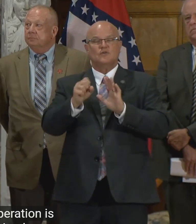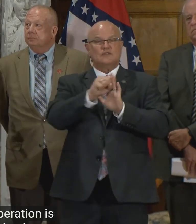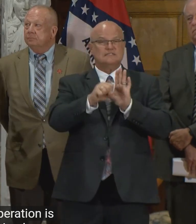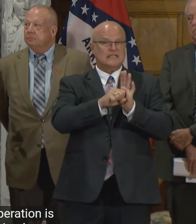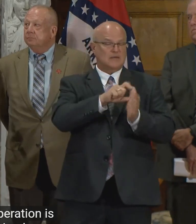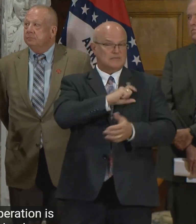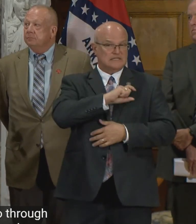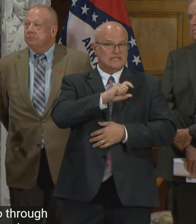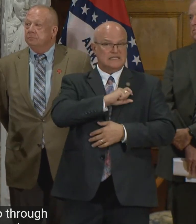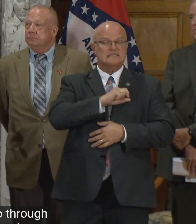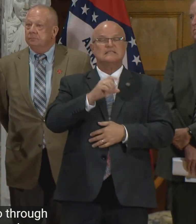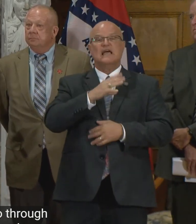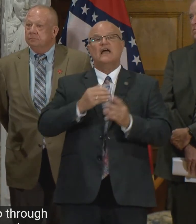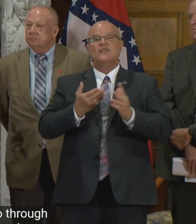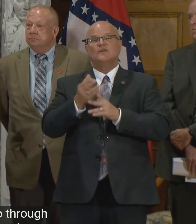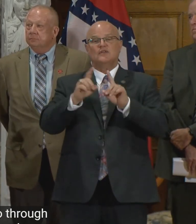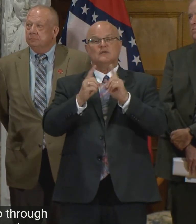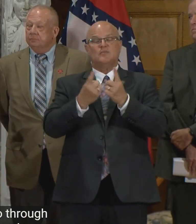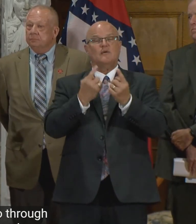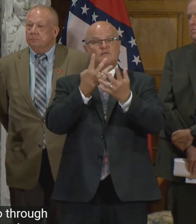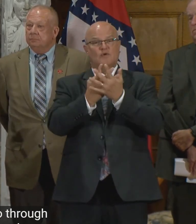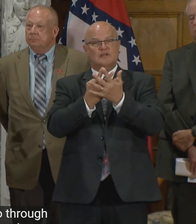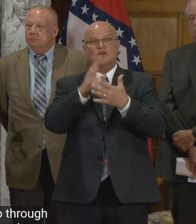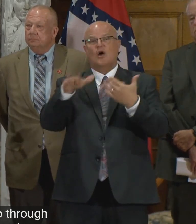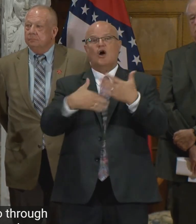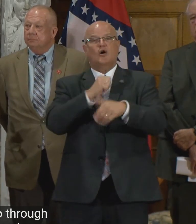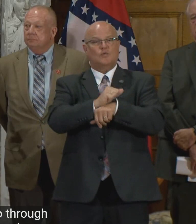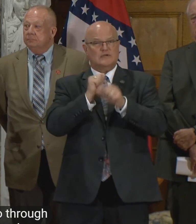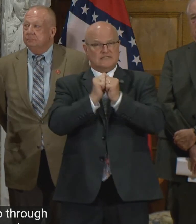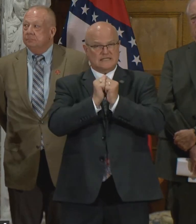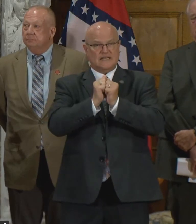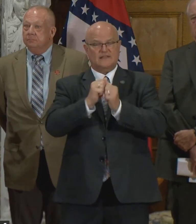through our Department of Corrections, all working together in a task force.